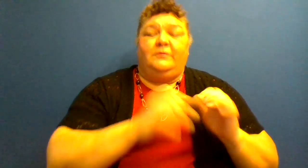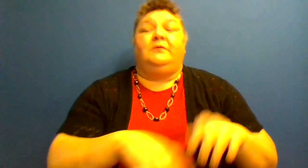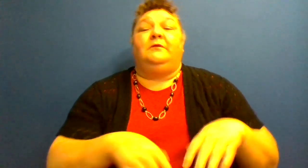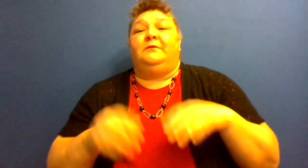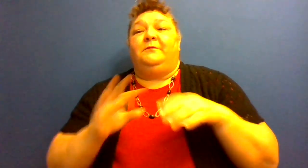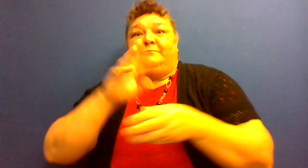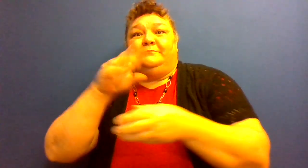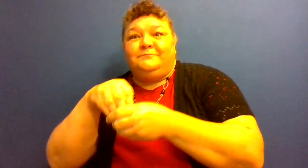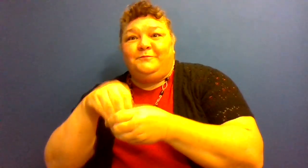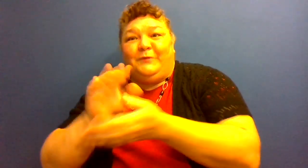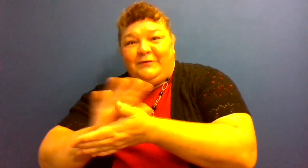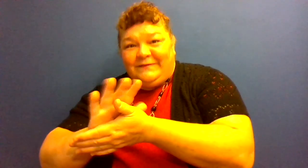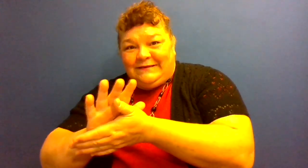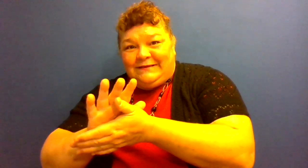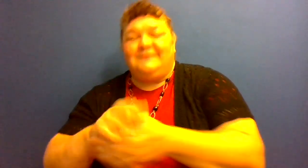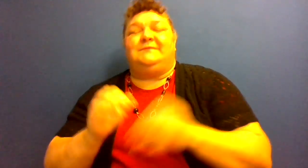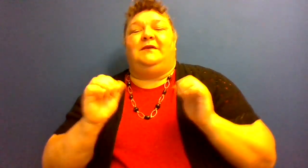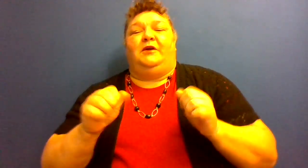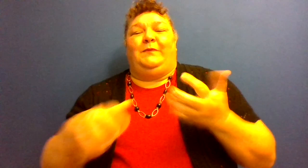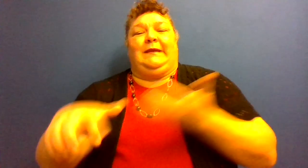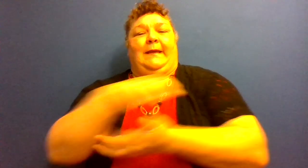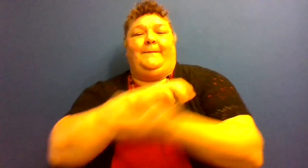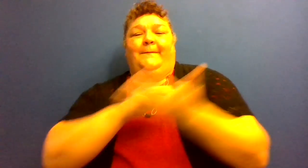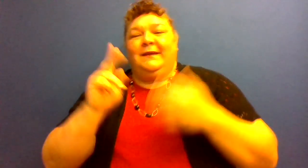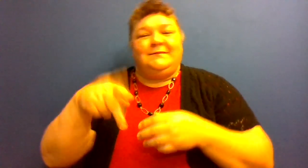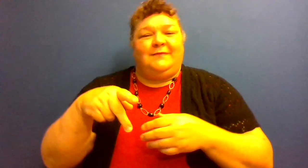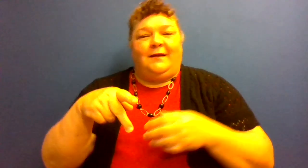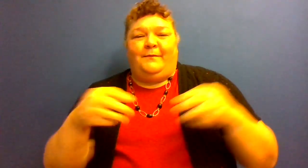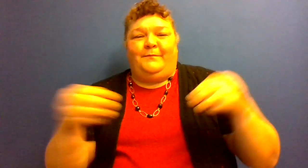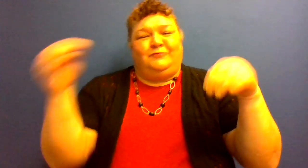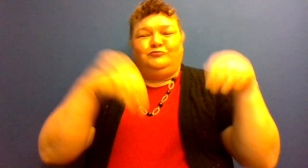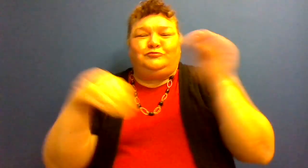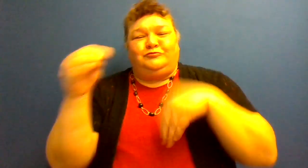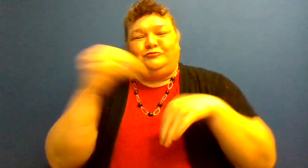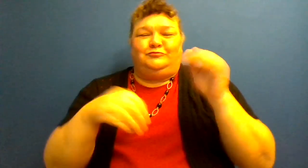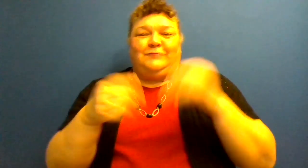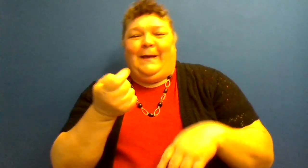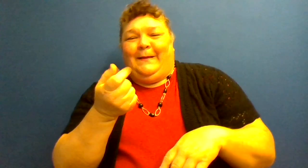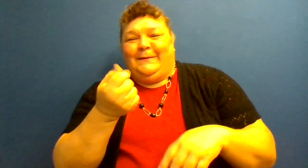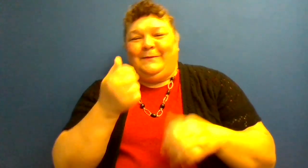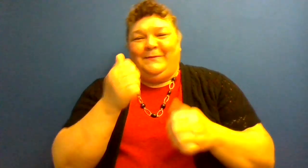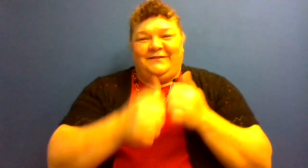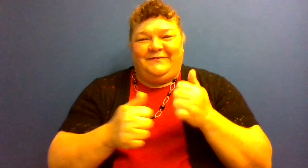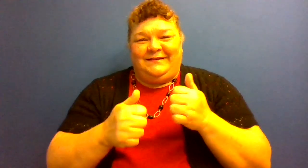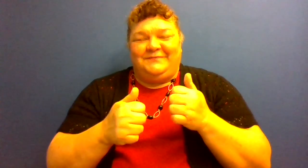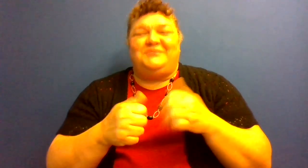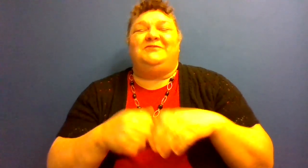the video clips. It will be a mix-up of a little bit of each.